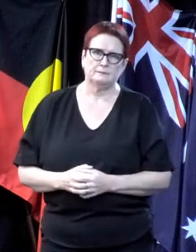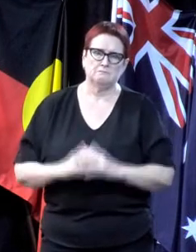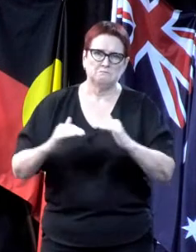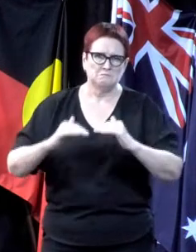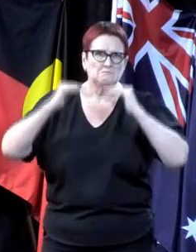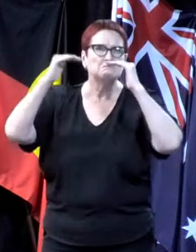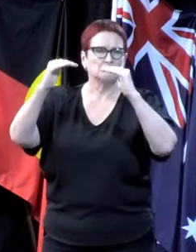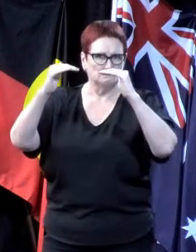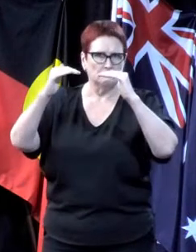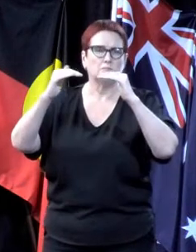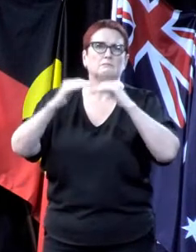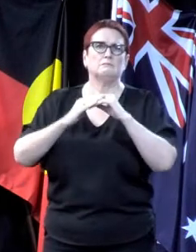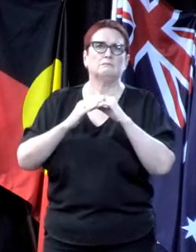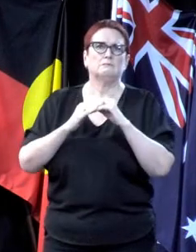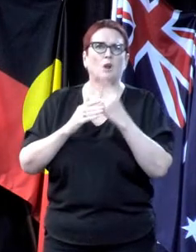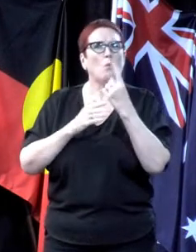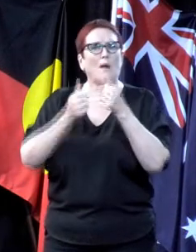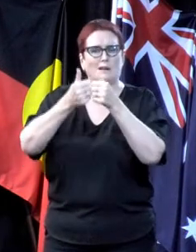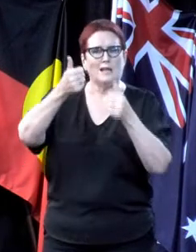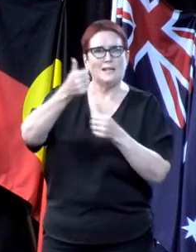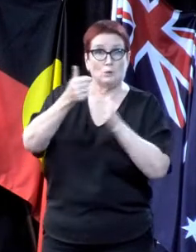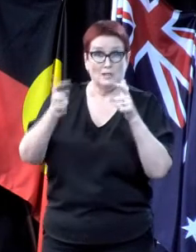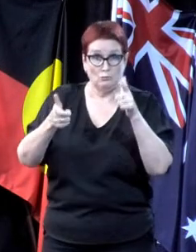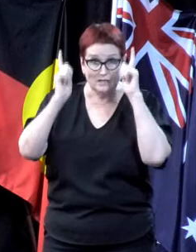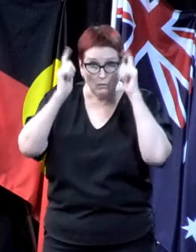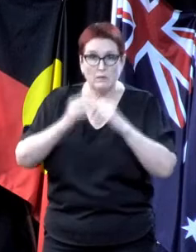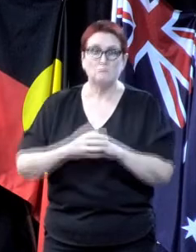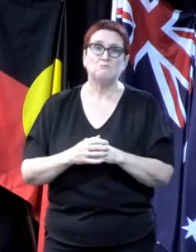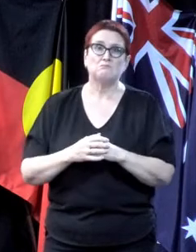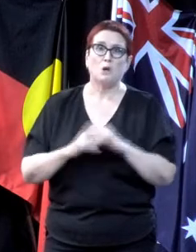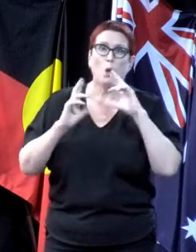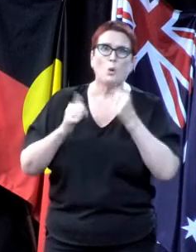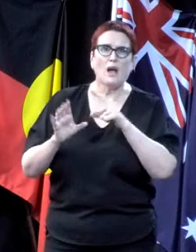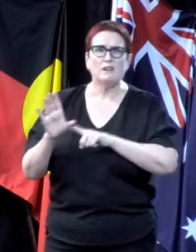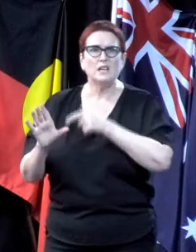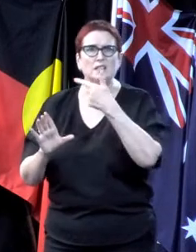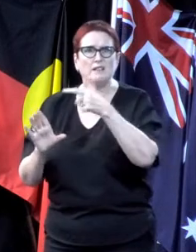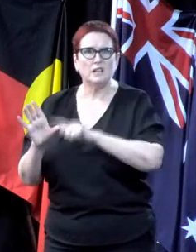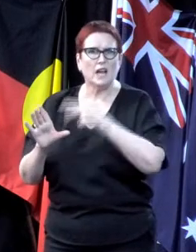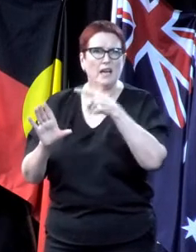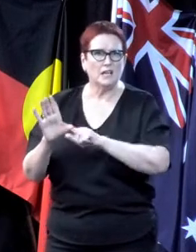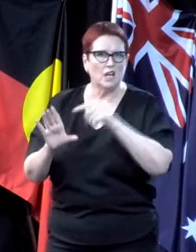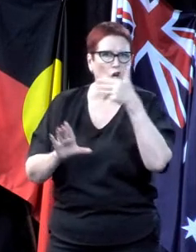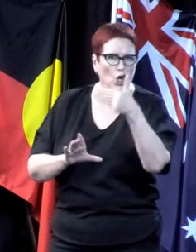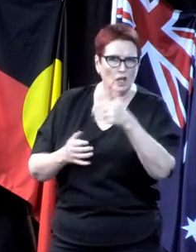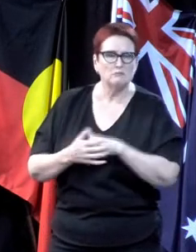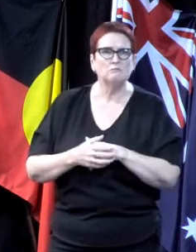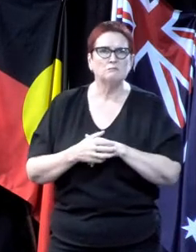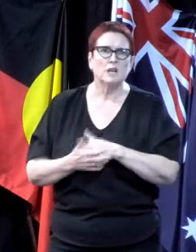looks after years seven, eight and nine. the other, ten, 11 and 12 and, likewise,